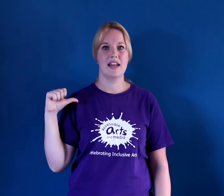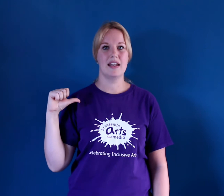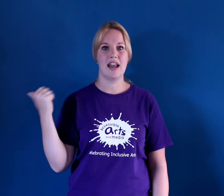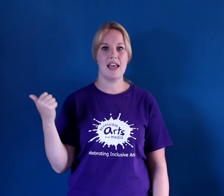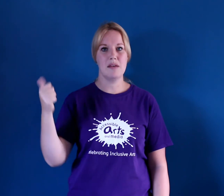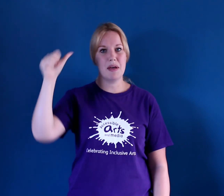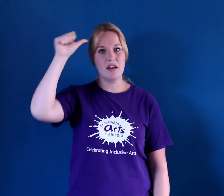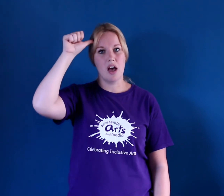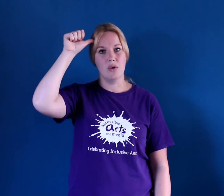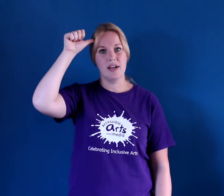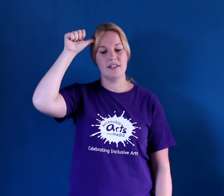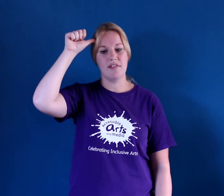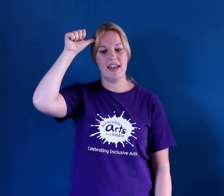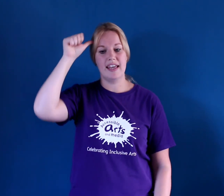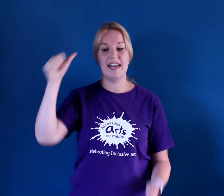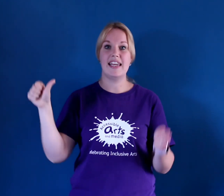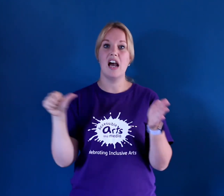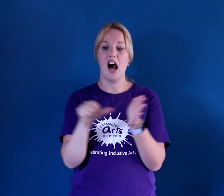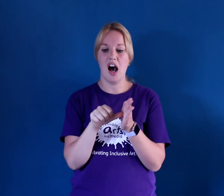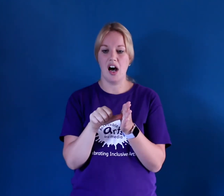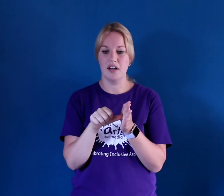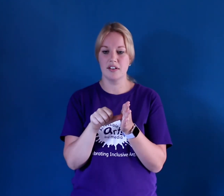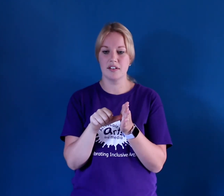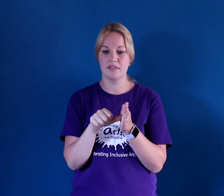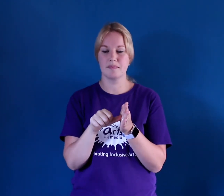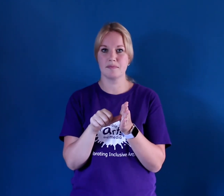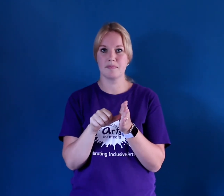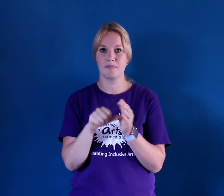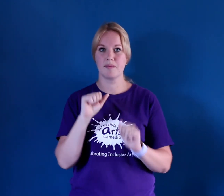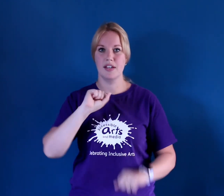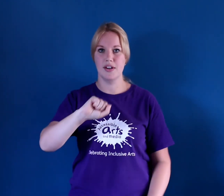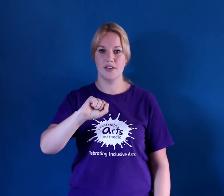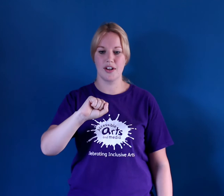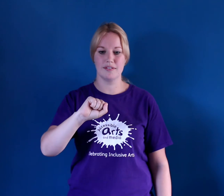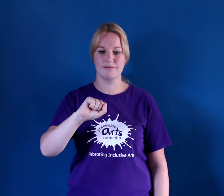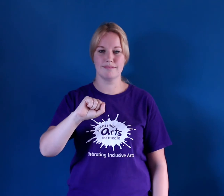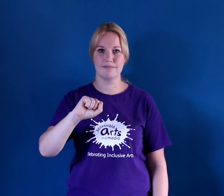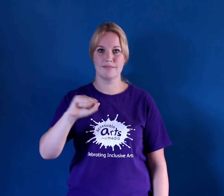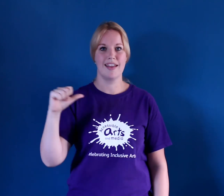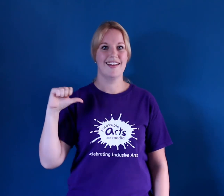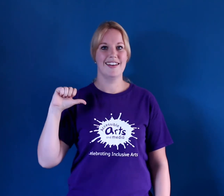Neighbour know it’s really hard. Your turn.